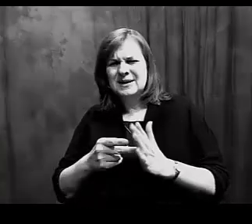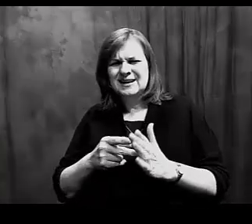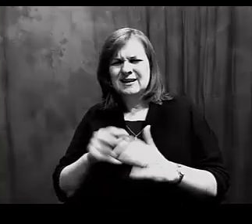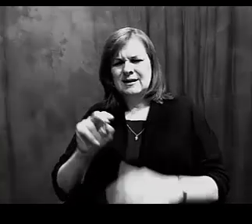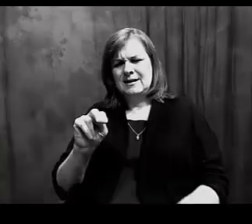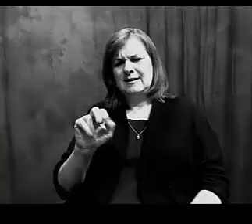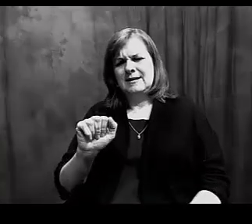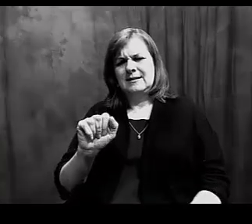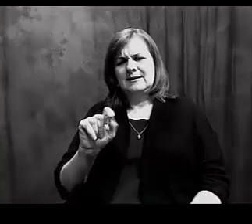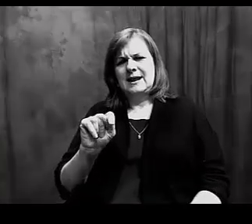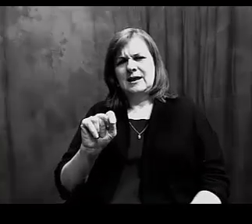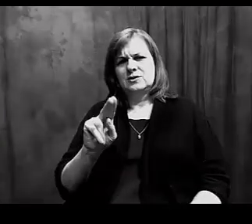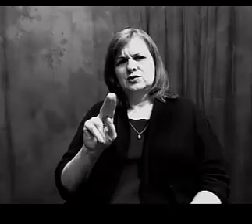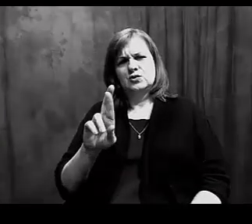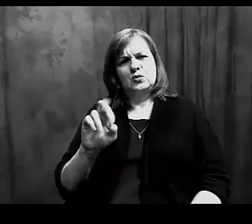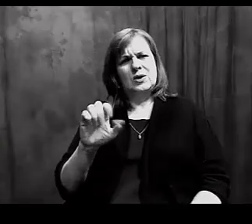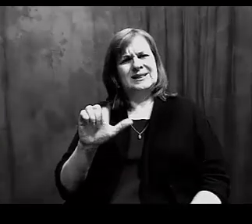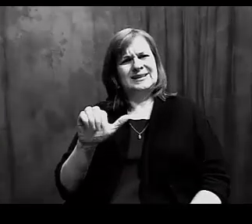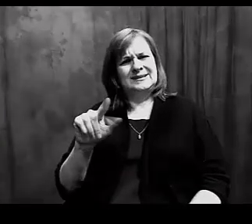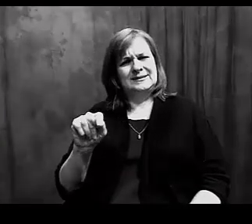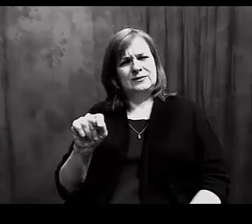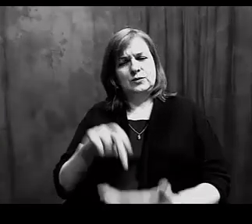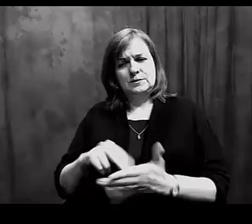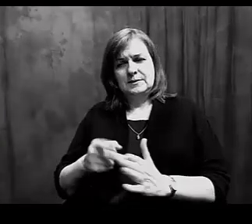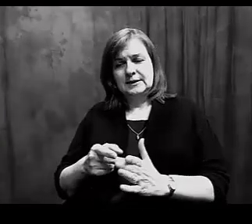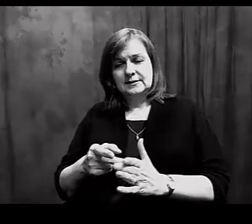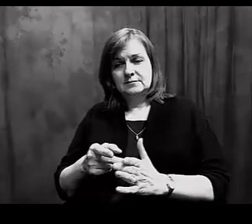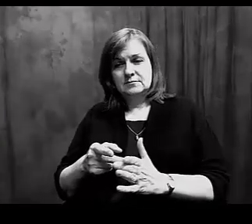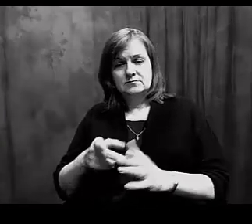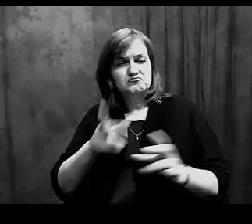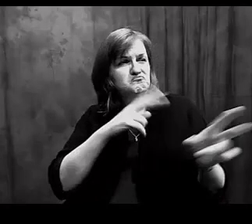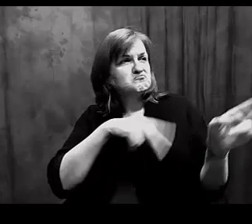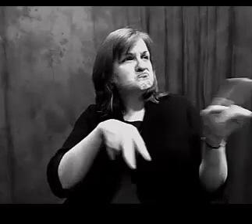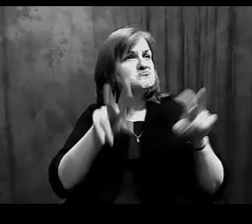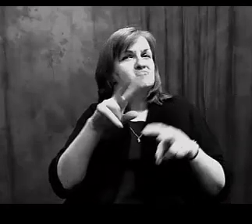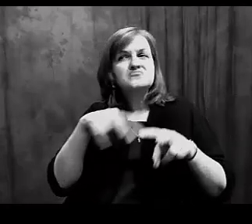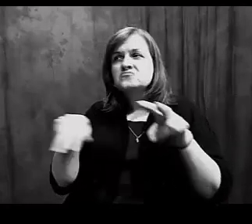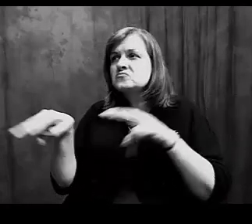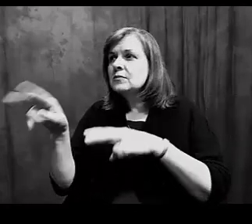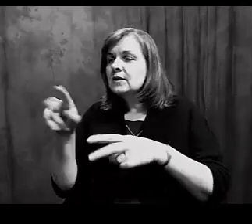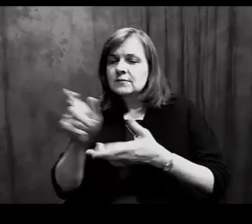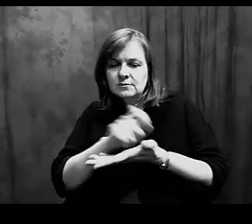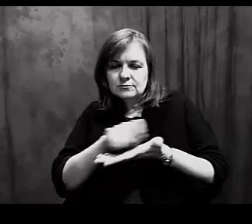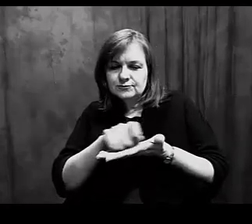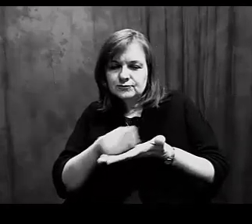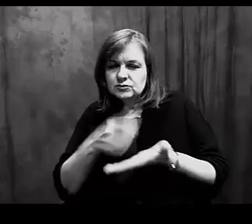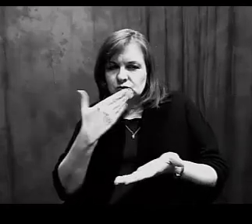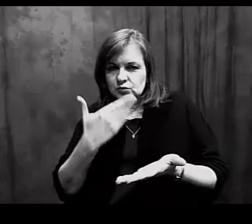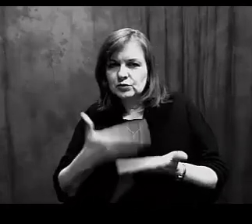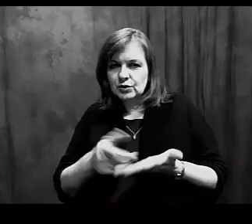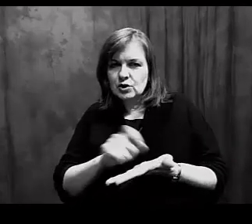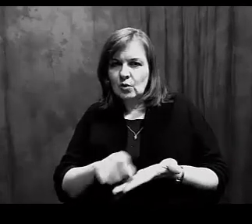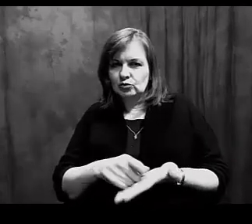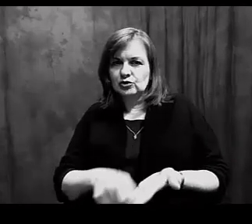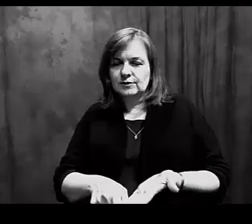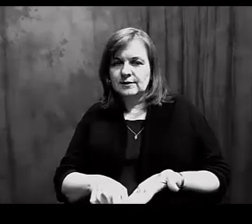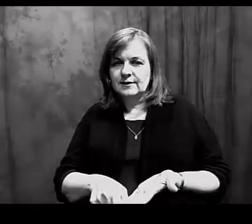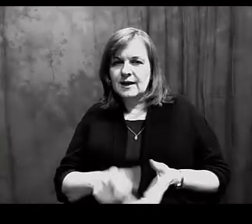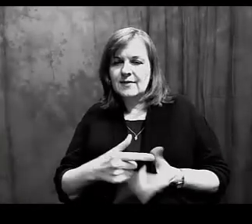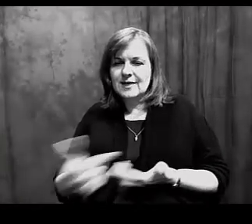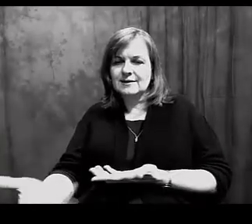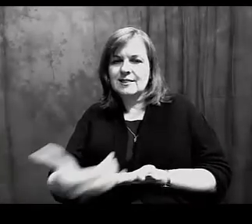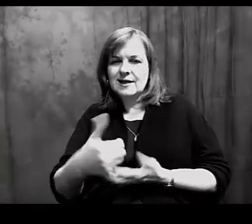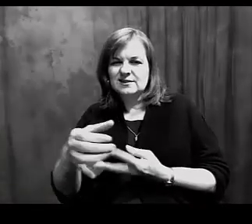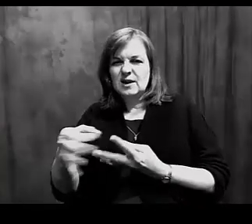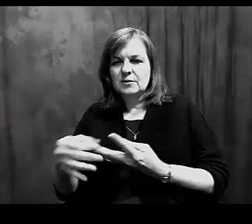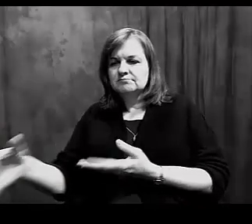what does it mean to be a naturalist -- well it simply means that he takes good notes